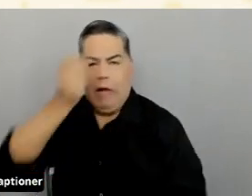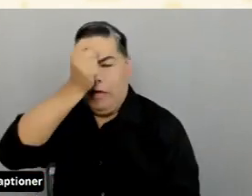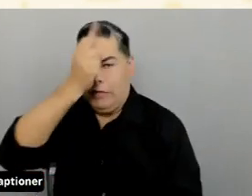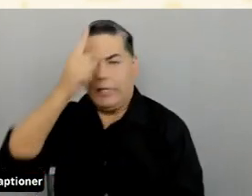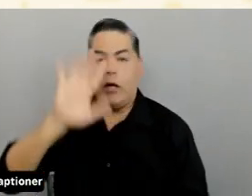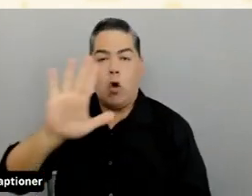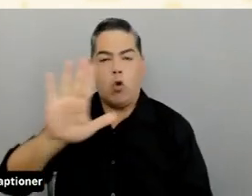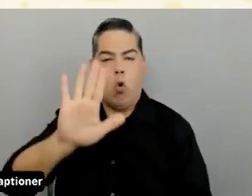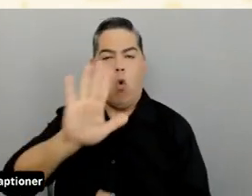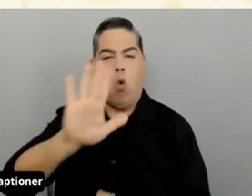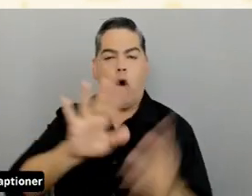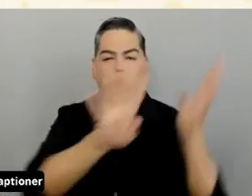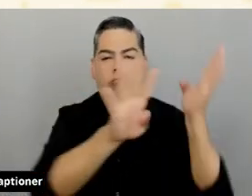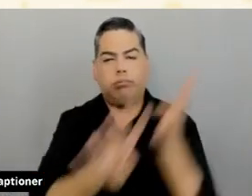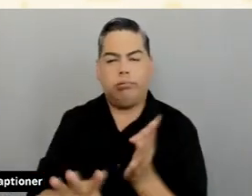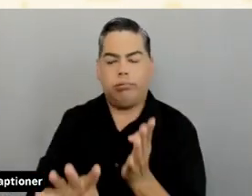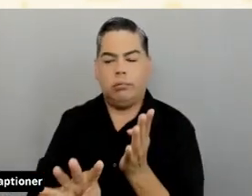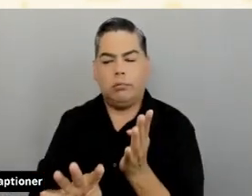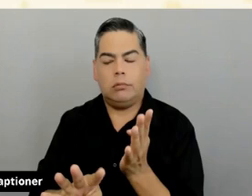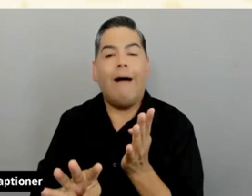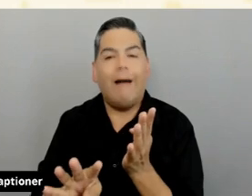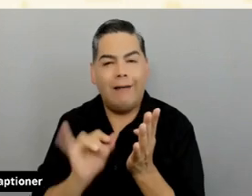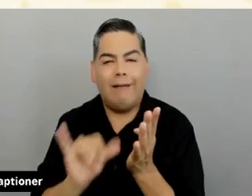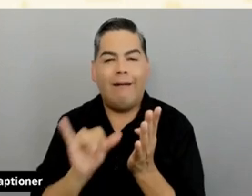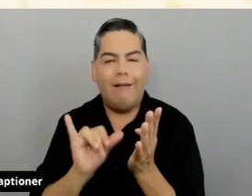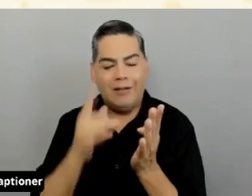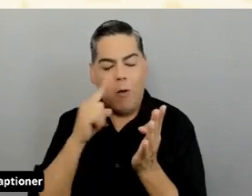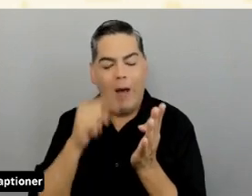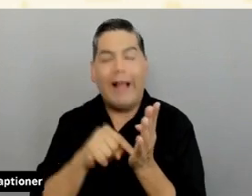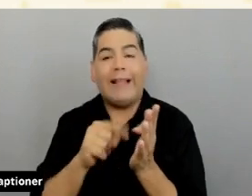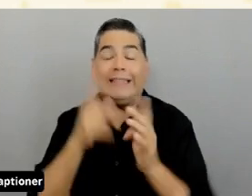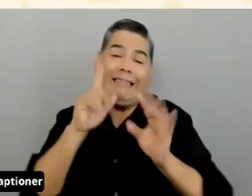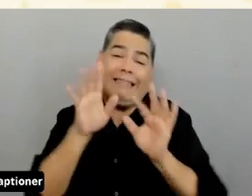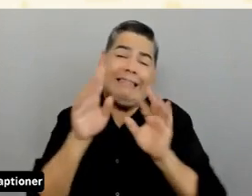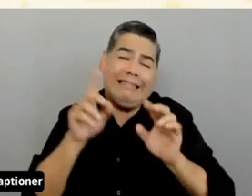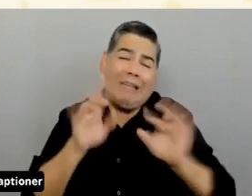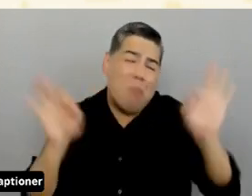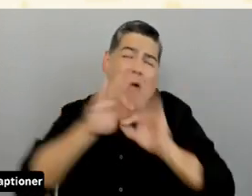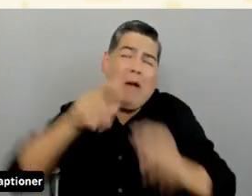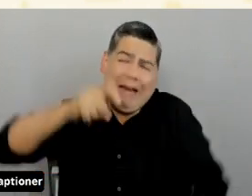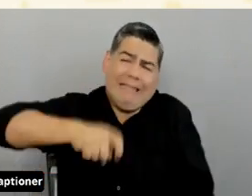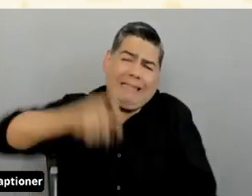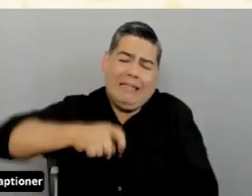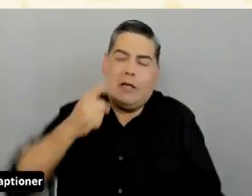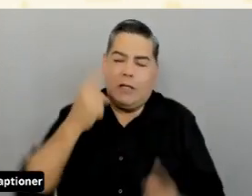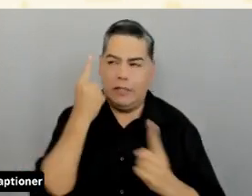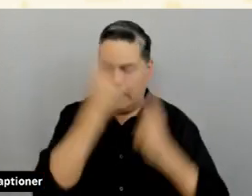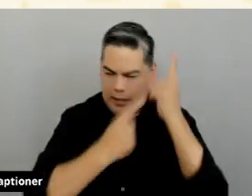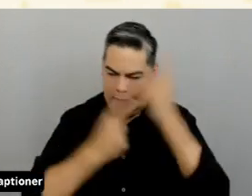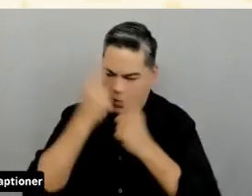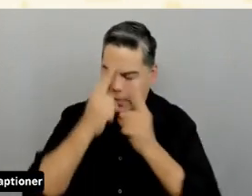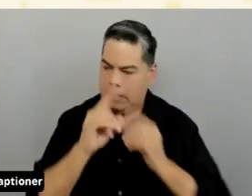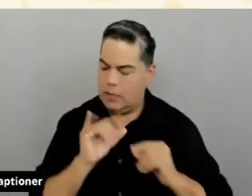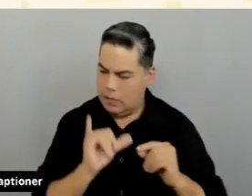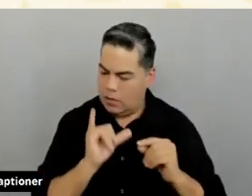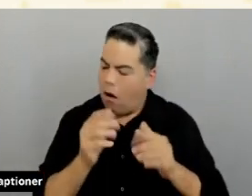That's why it's necessary to always keep in mind what will be the best way to create our elements,